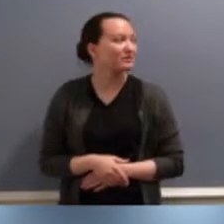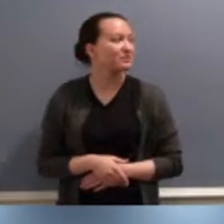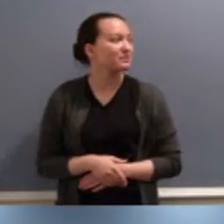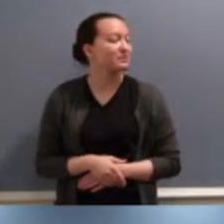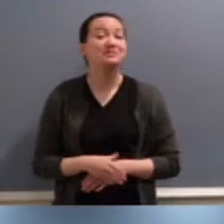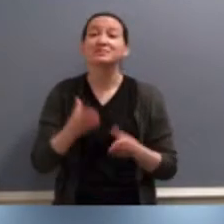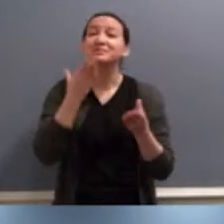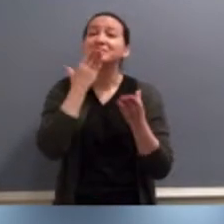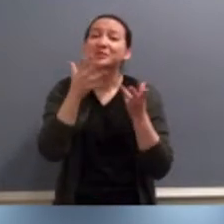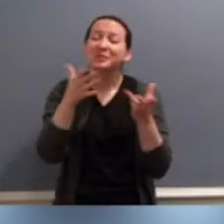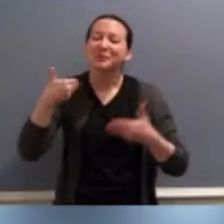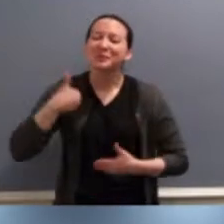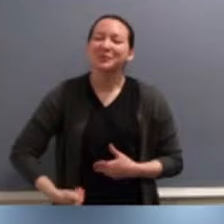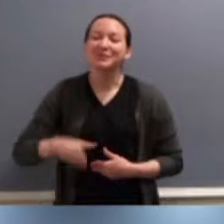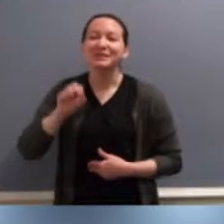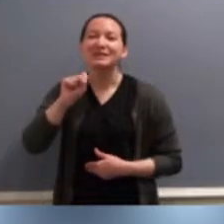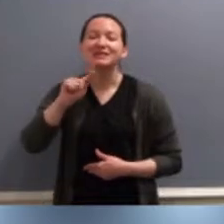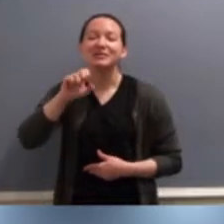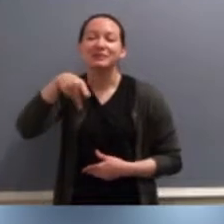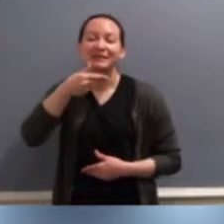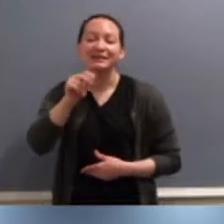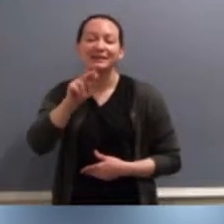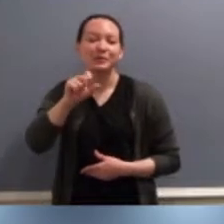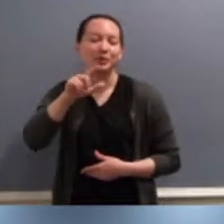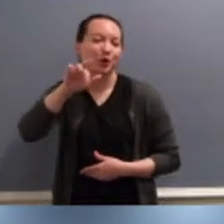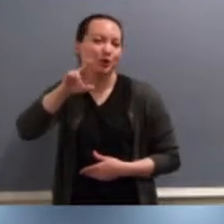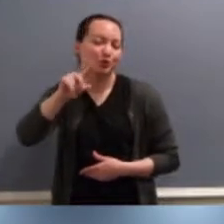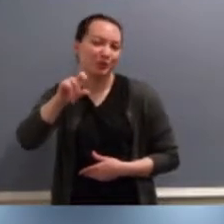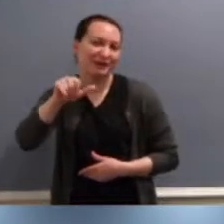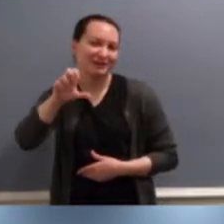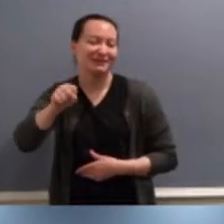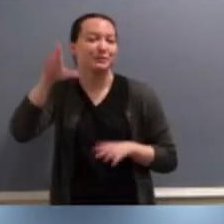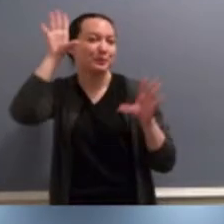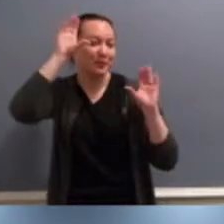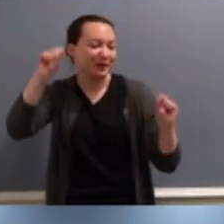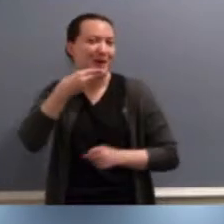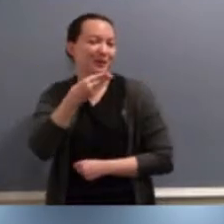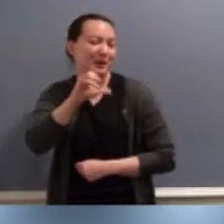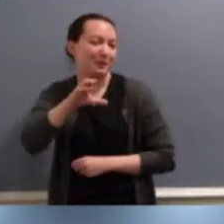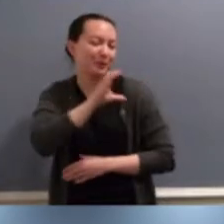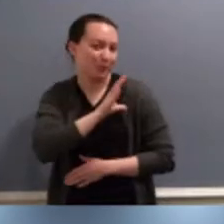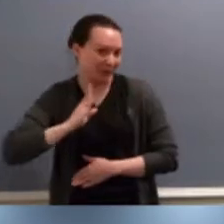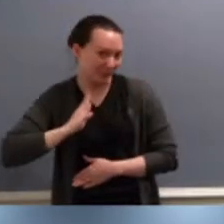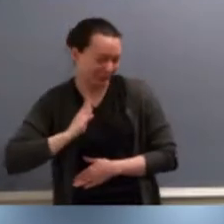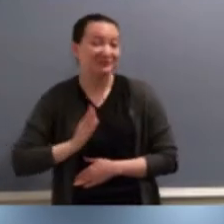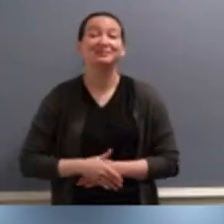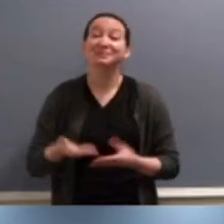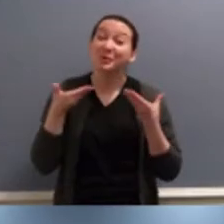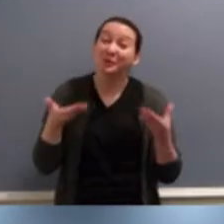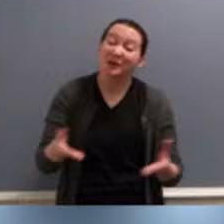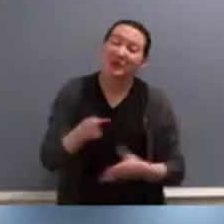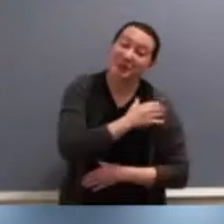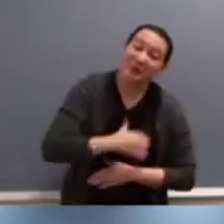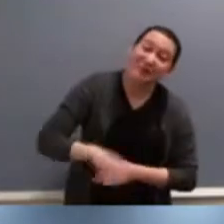thank you so much and I'm stephanie sumrall dumas President of the Hamilton County board of Commission welcome Mayor to your own place